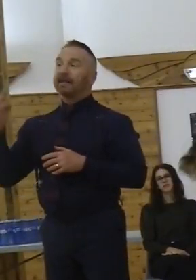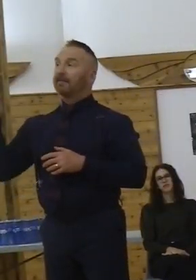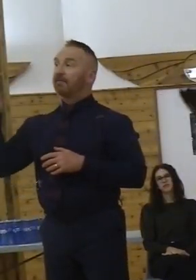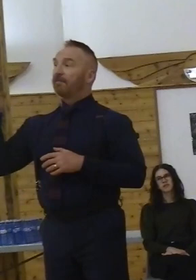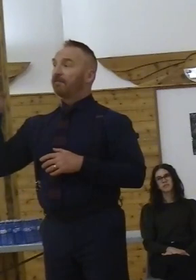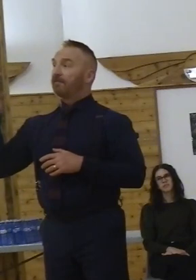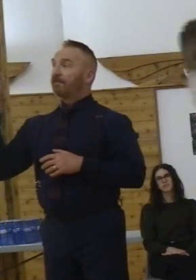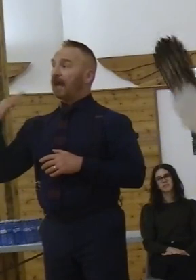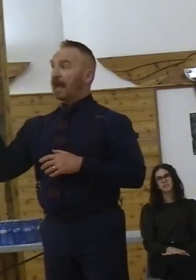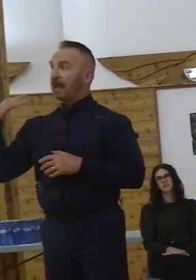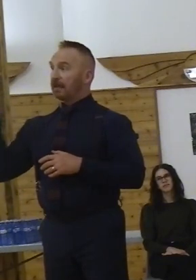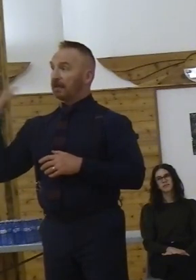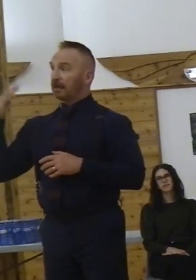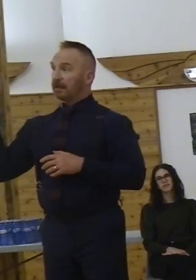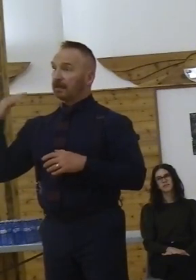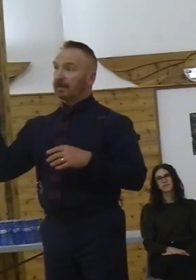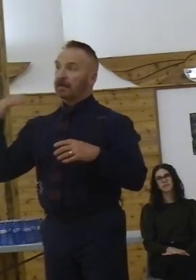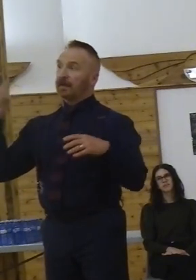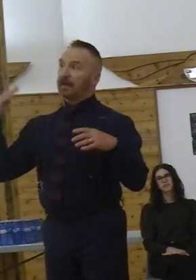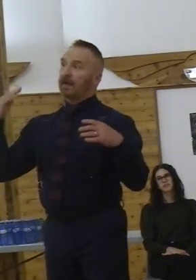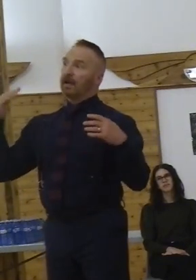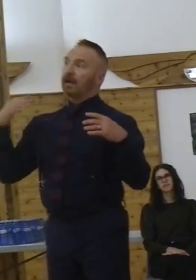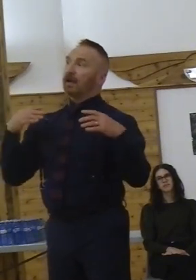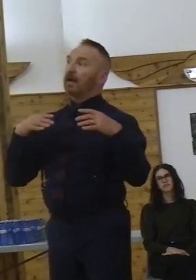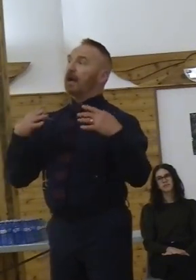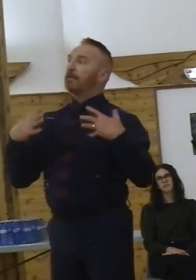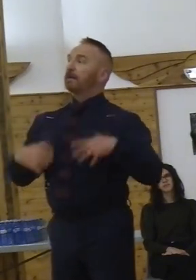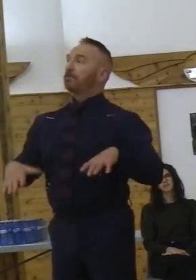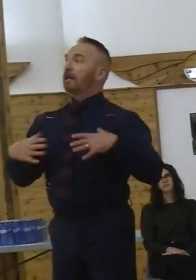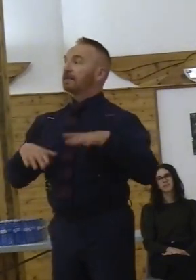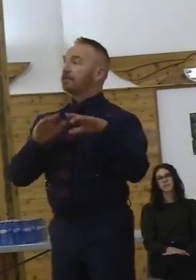jingle press, and that's the better I used to talk.